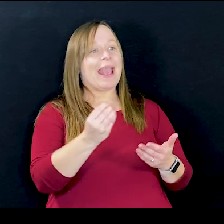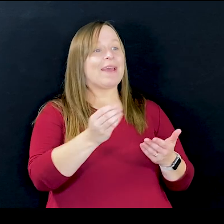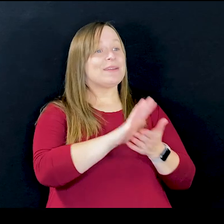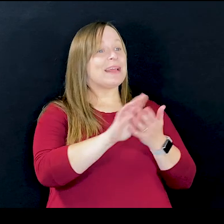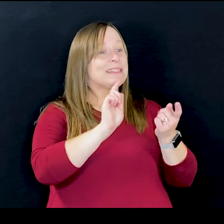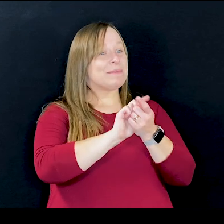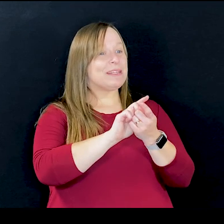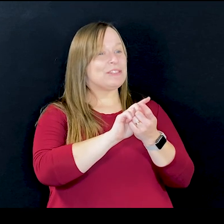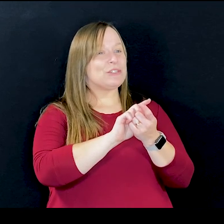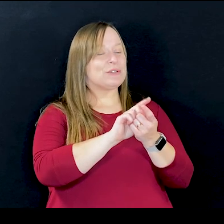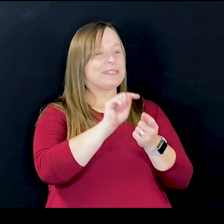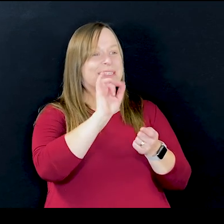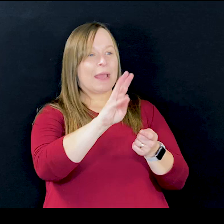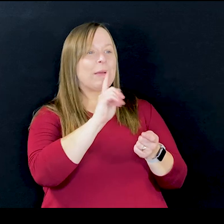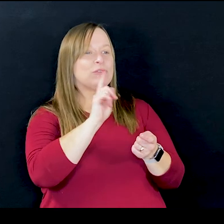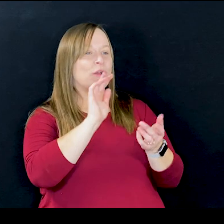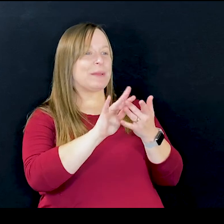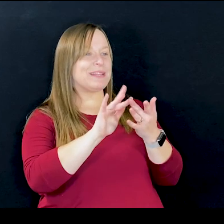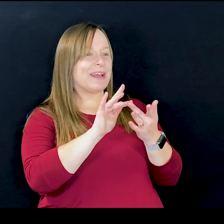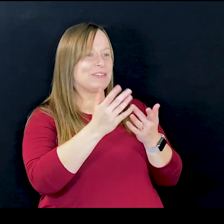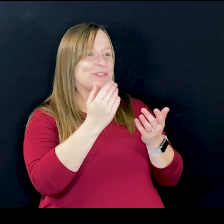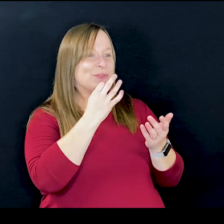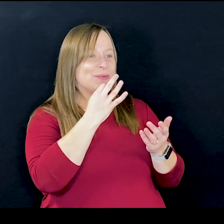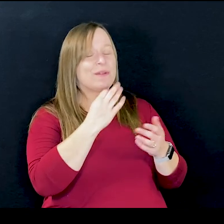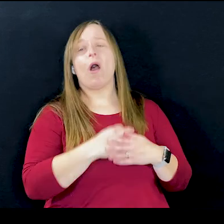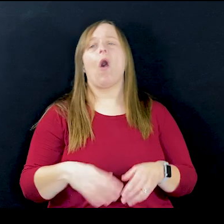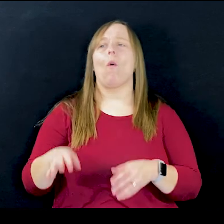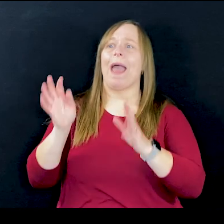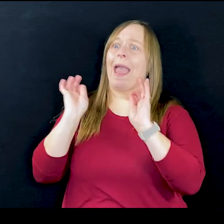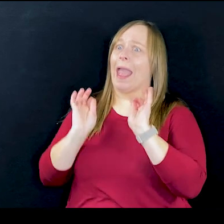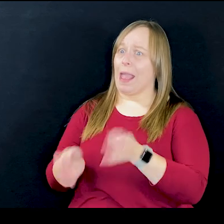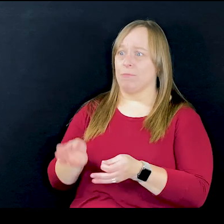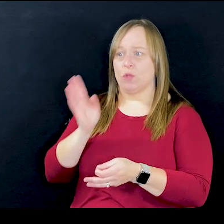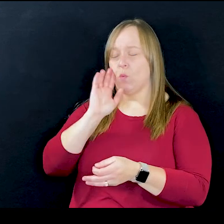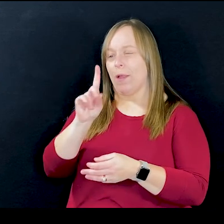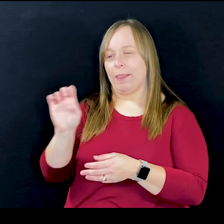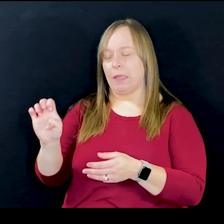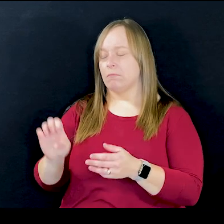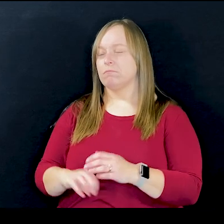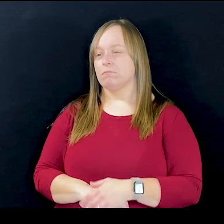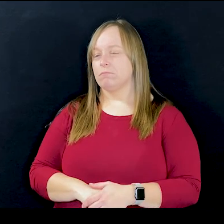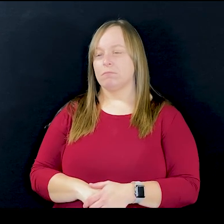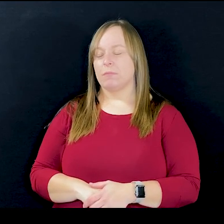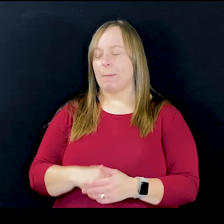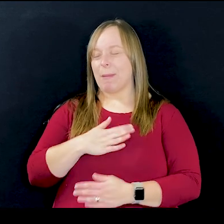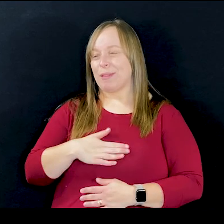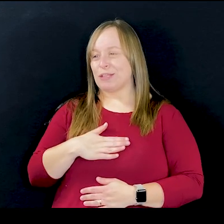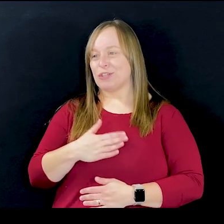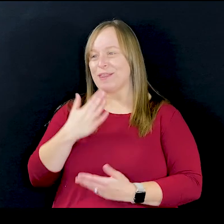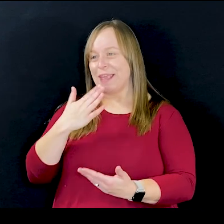And it was nice to meet you, Tim. I'm sure we'll be in touch soon. Oh, we absolutely will, Lee. It's my pleasure.